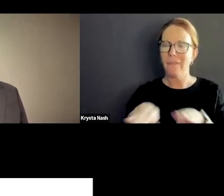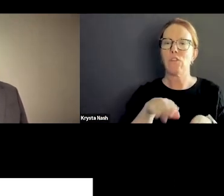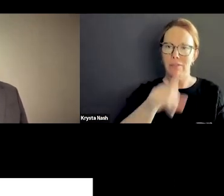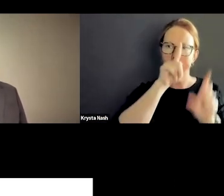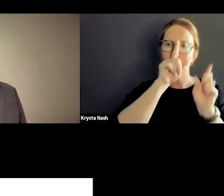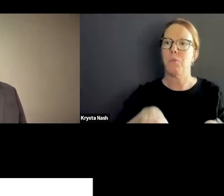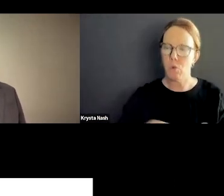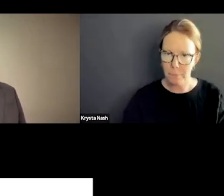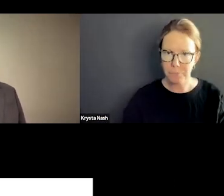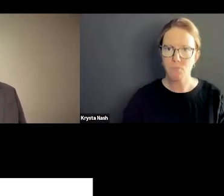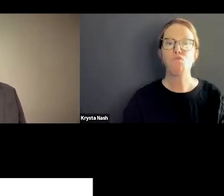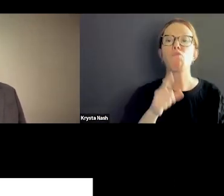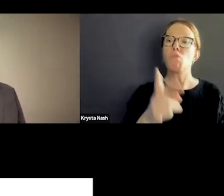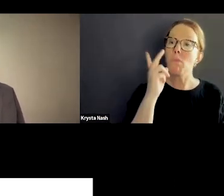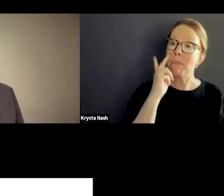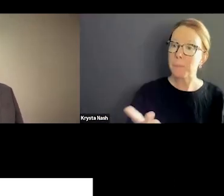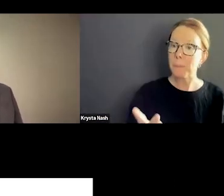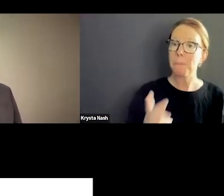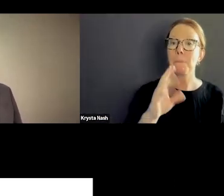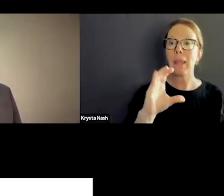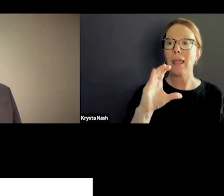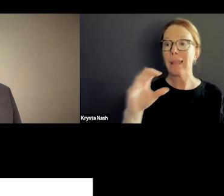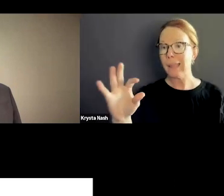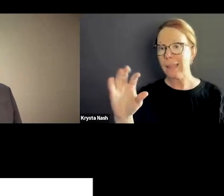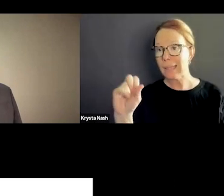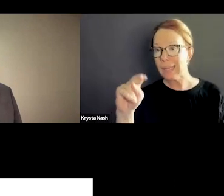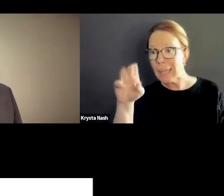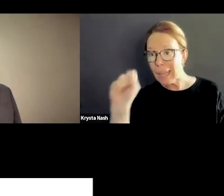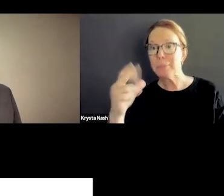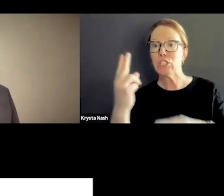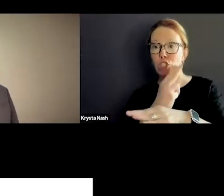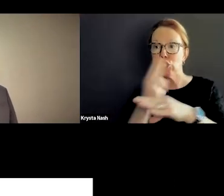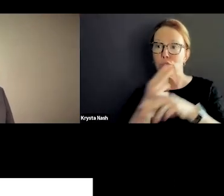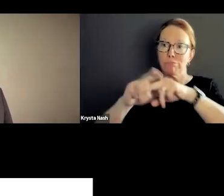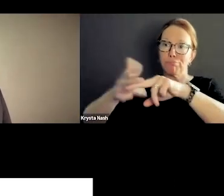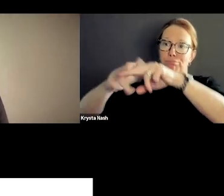For the most part, you will see that as cannabis frequency use went up, so did their sports betting frequency.